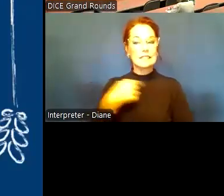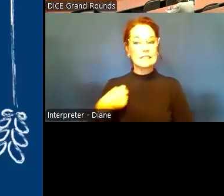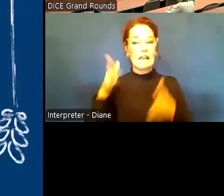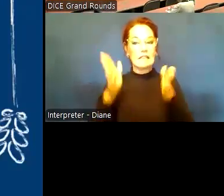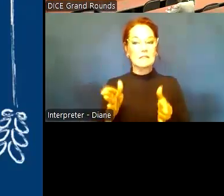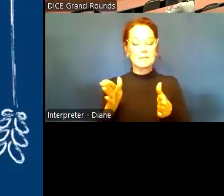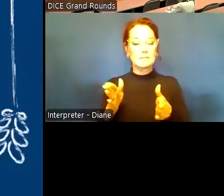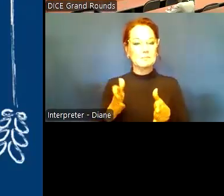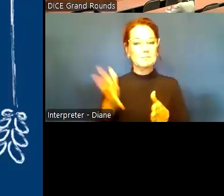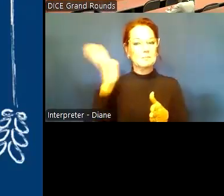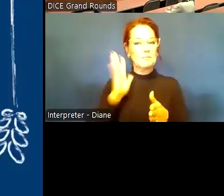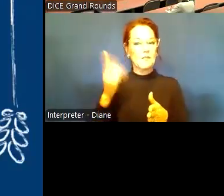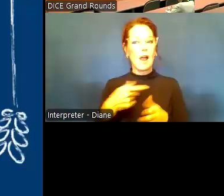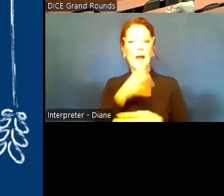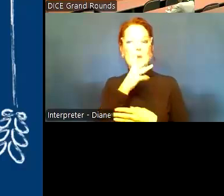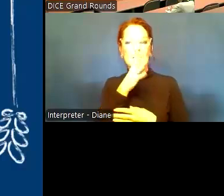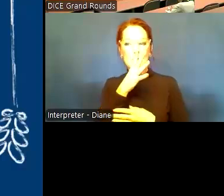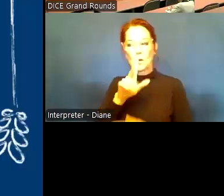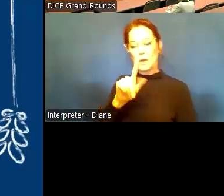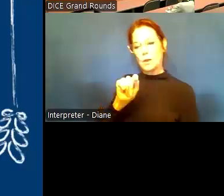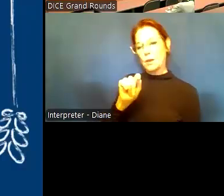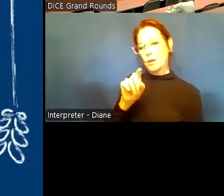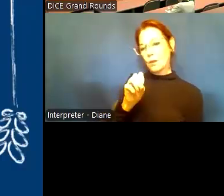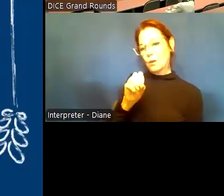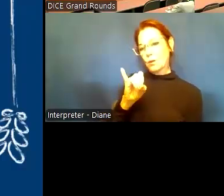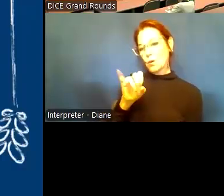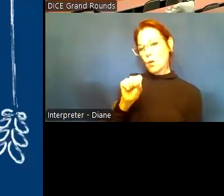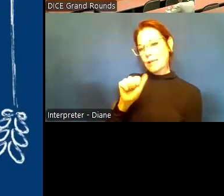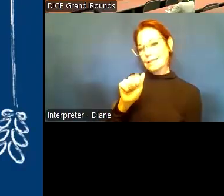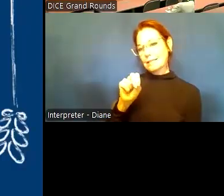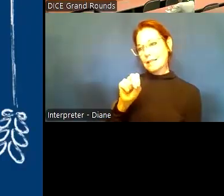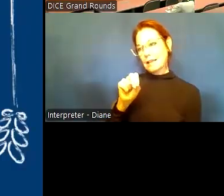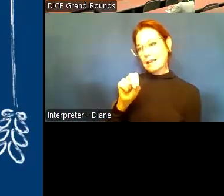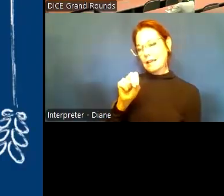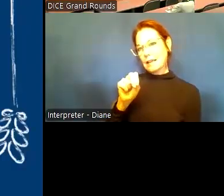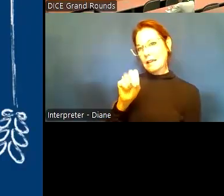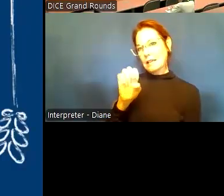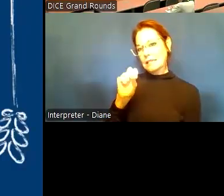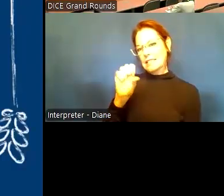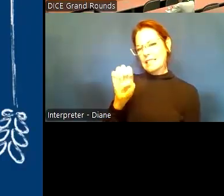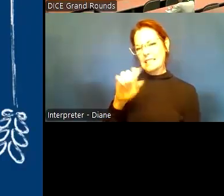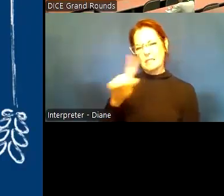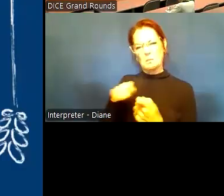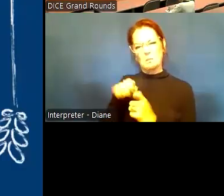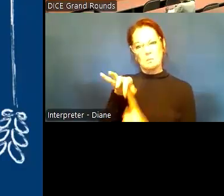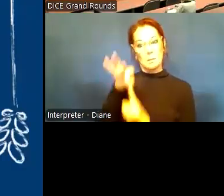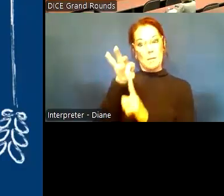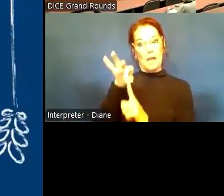earlier in toan which is a very unique and specific dialect of the Cantonese languages